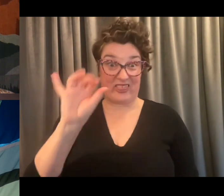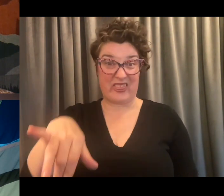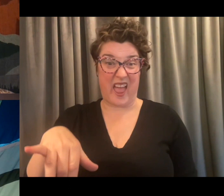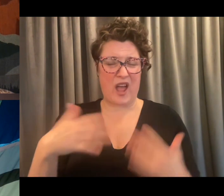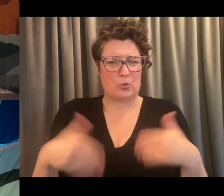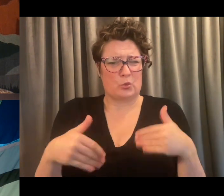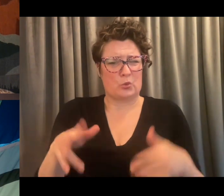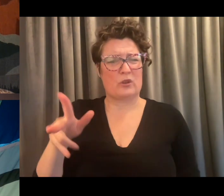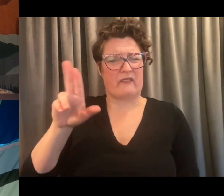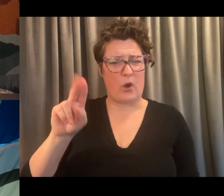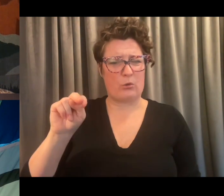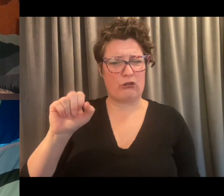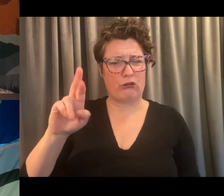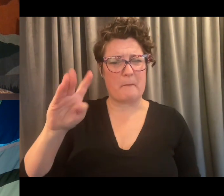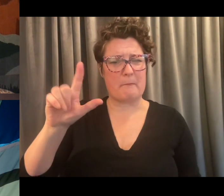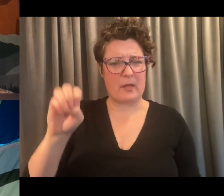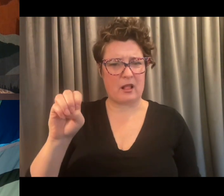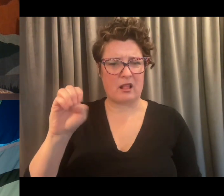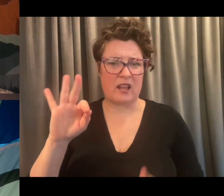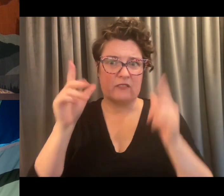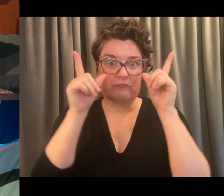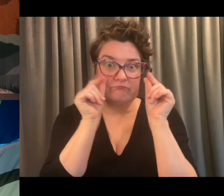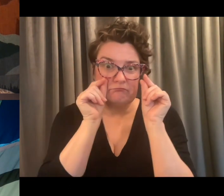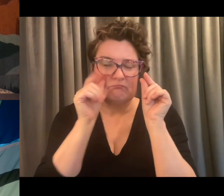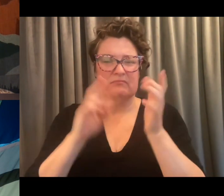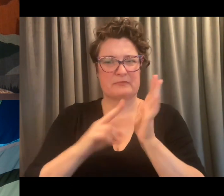how that exposes you on another, level.